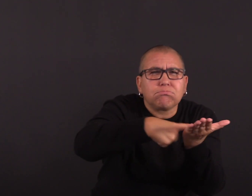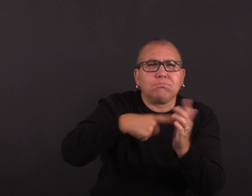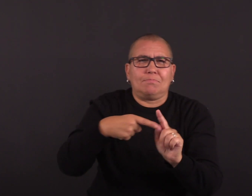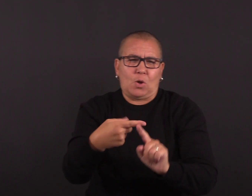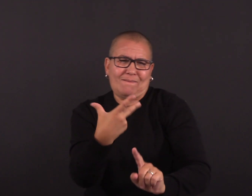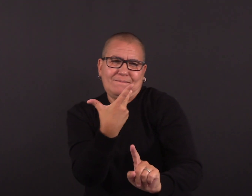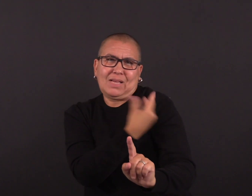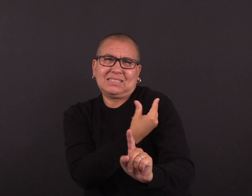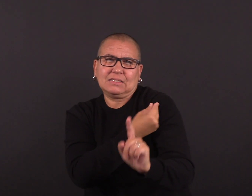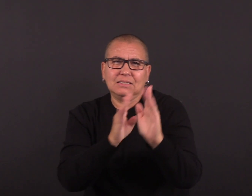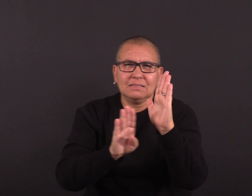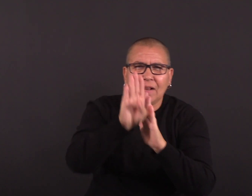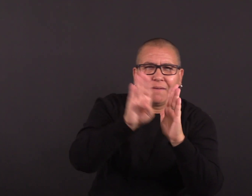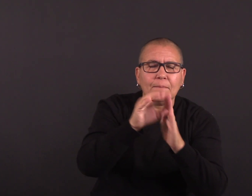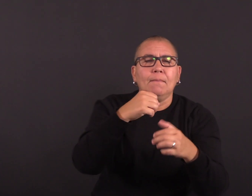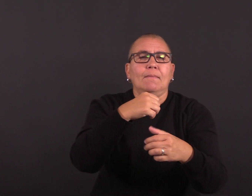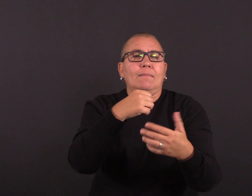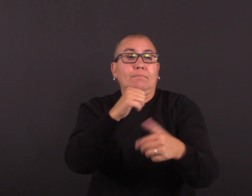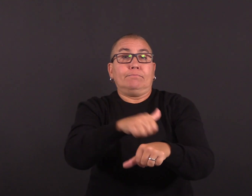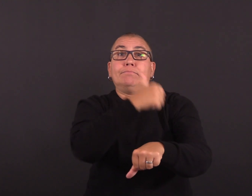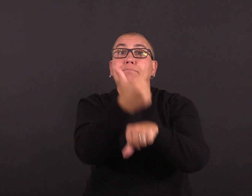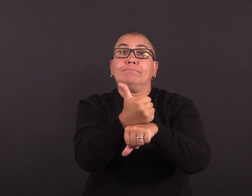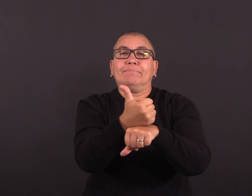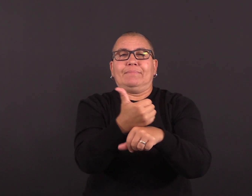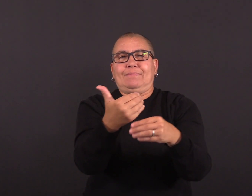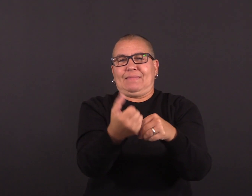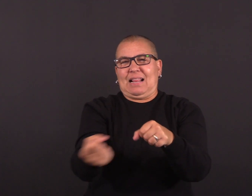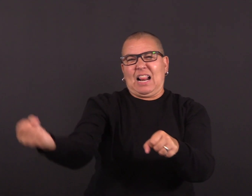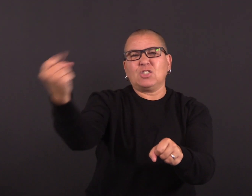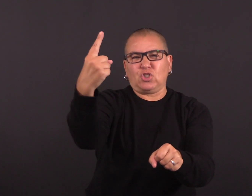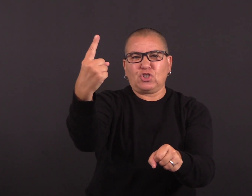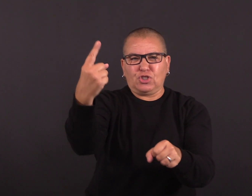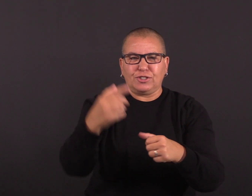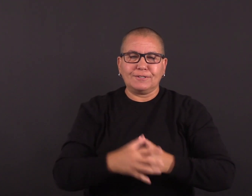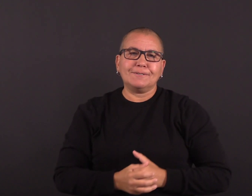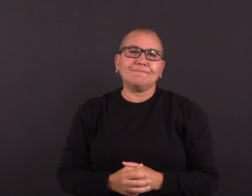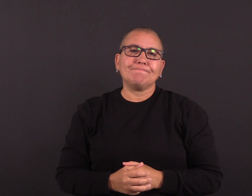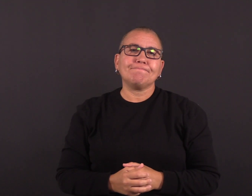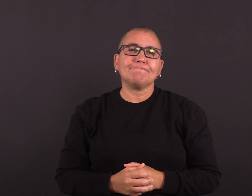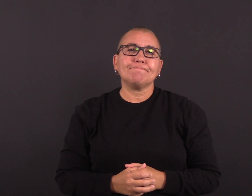of its outside vaccine advisers on the topic isn't planned until preparation